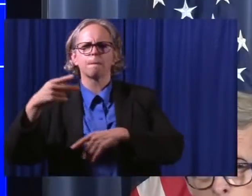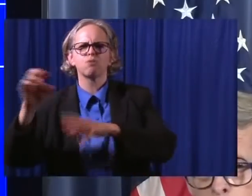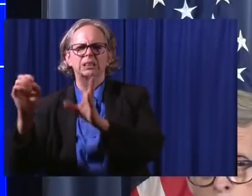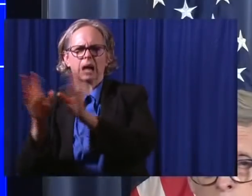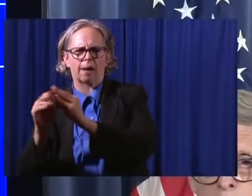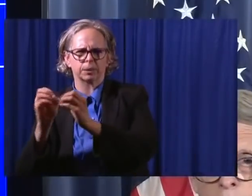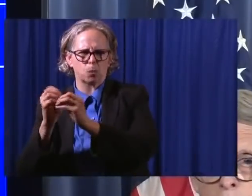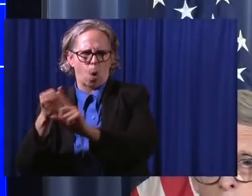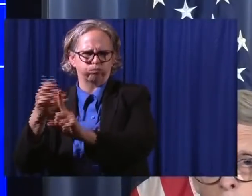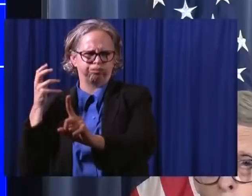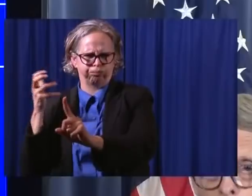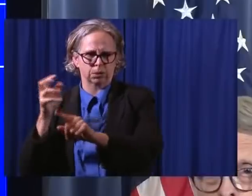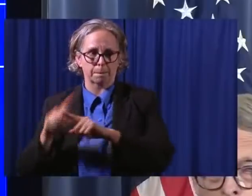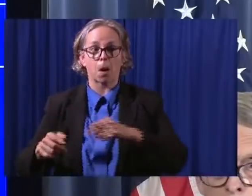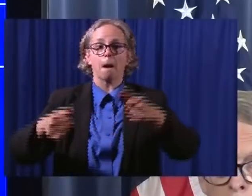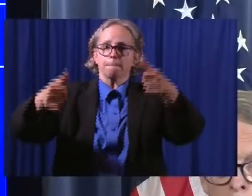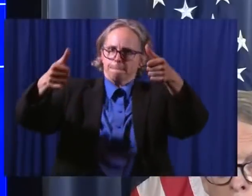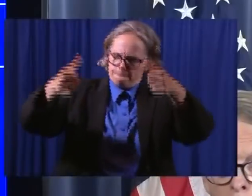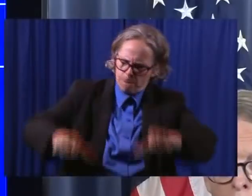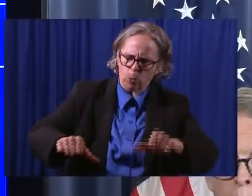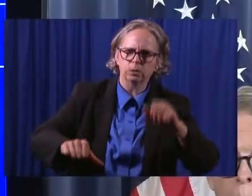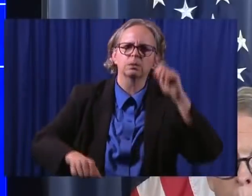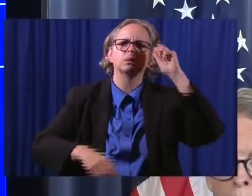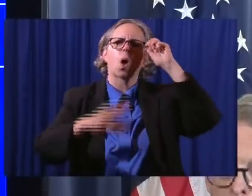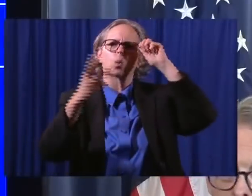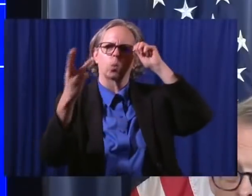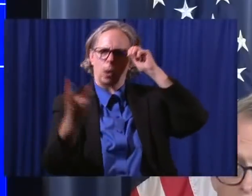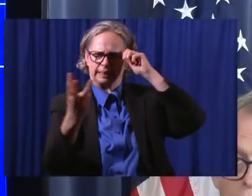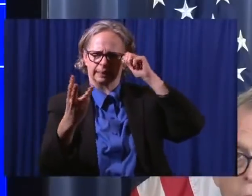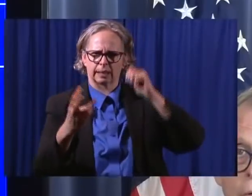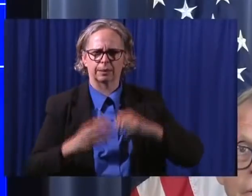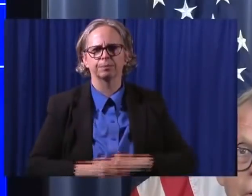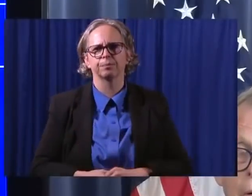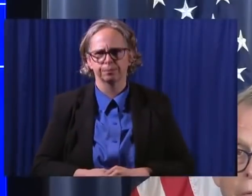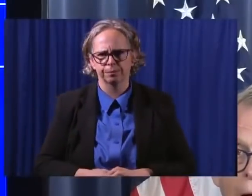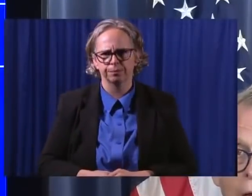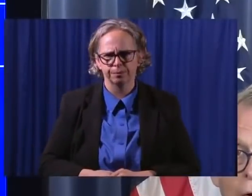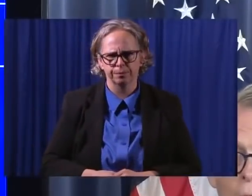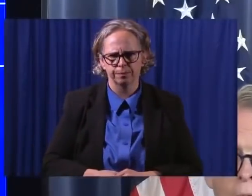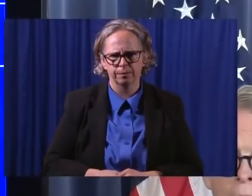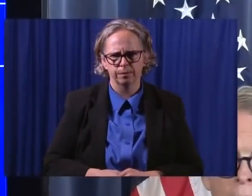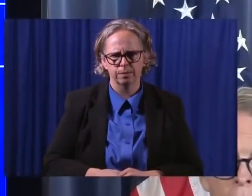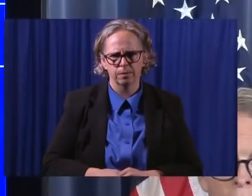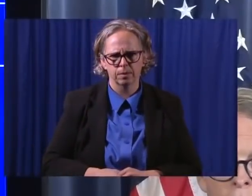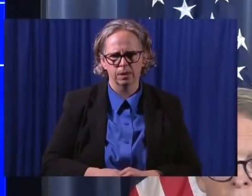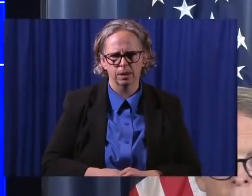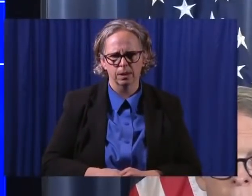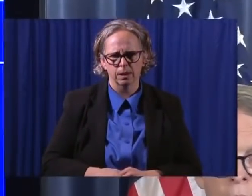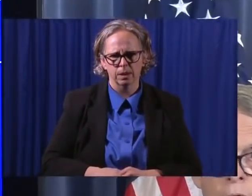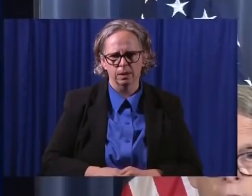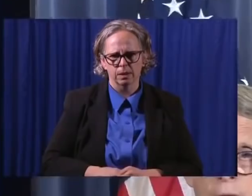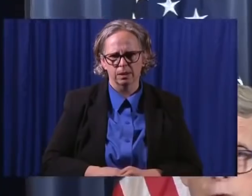IS SOMETHING STRANGE GOING ON, TO DO THIS ONCE A WEEK. WE LOOK FORWARD TO DOING THIS ON WEDNESDAY AND WE WILL PROBABLY ANNOUNCE THOSE AT THE NEWS CONFERENCE ON THURSDAY BUT THE WORK WOULD BE DONE ON